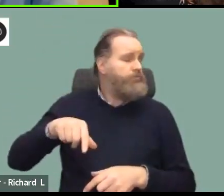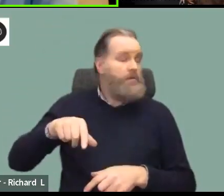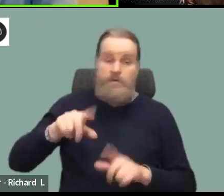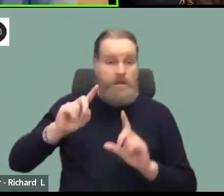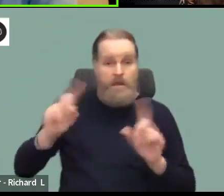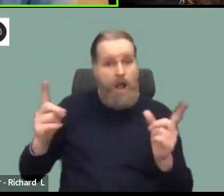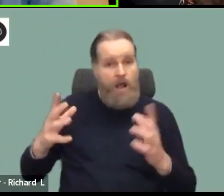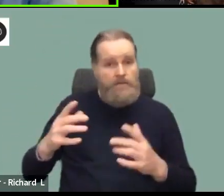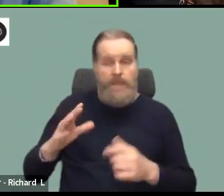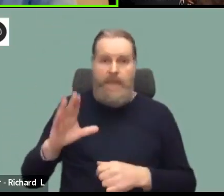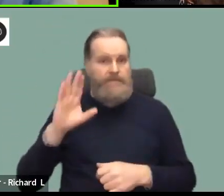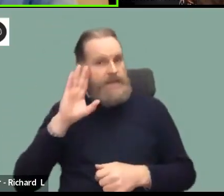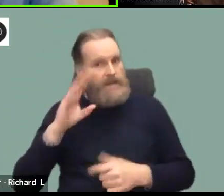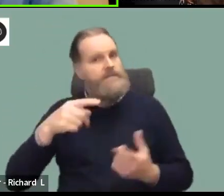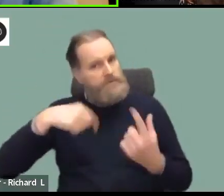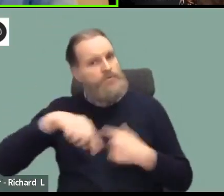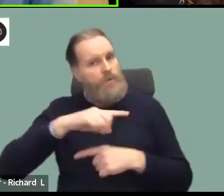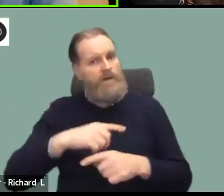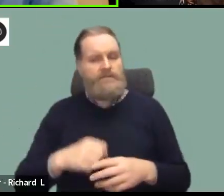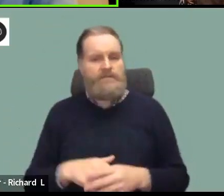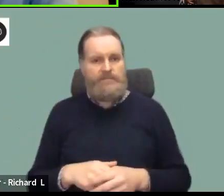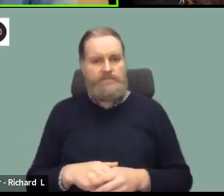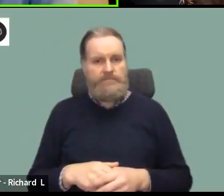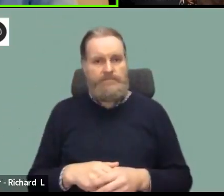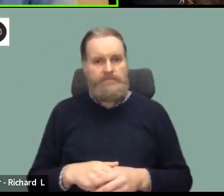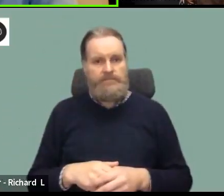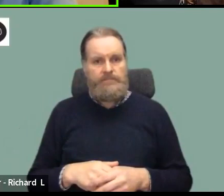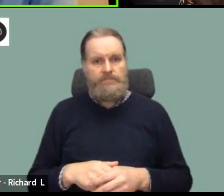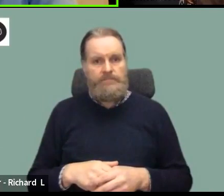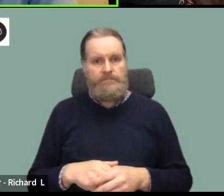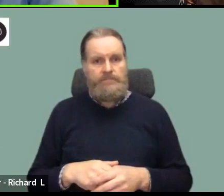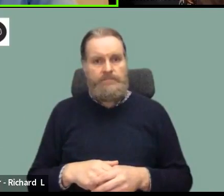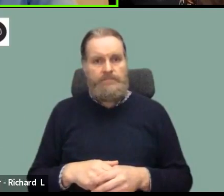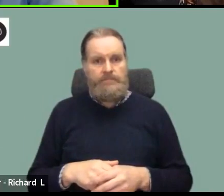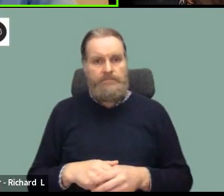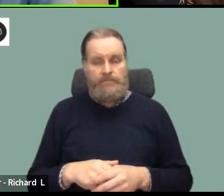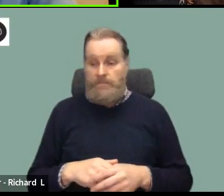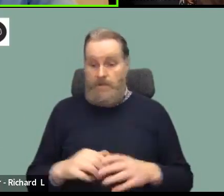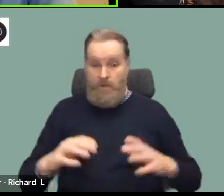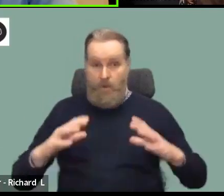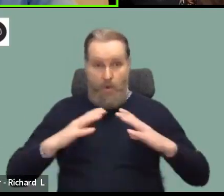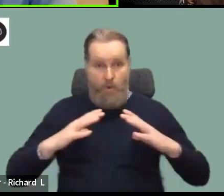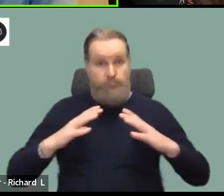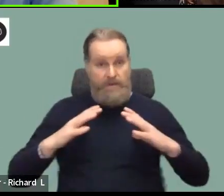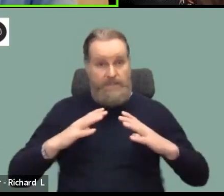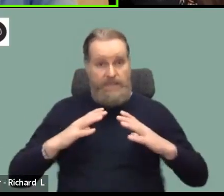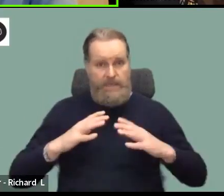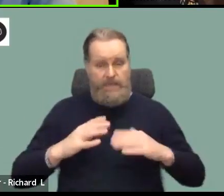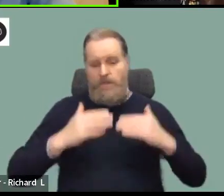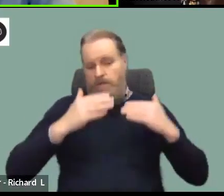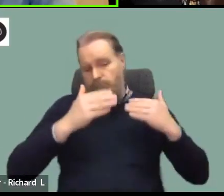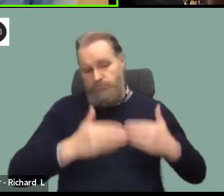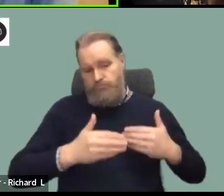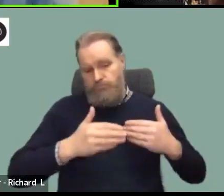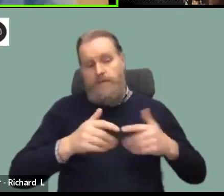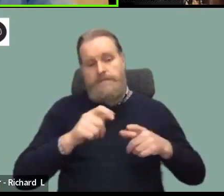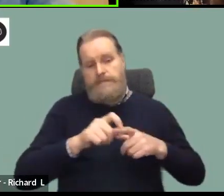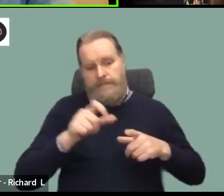the government to have to sort of find a way around to be a massive. statement statement of intent and of intent. And if it's taken place already after weeks of sustained.